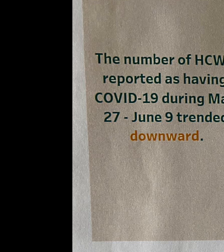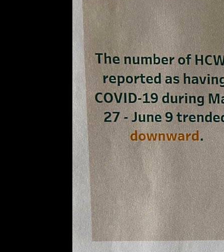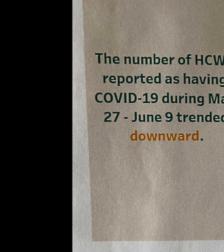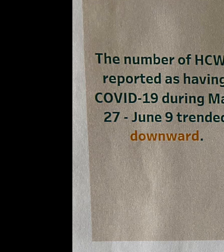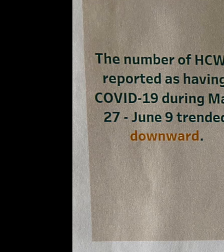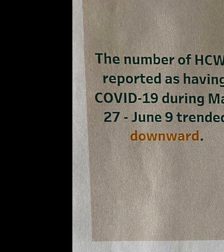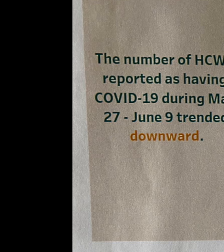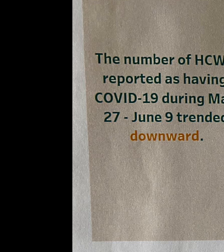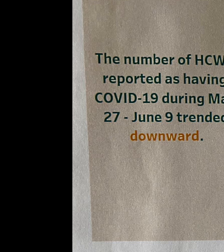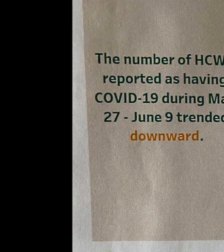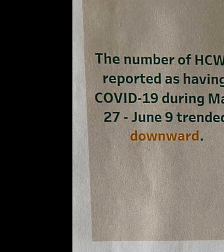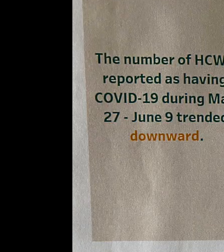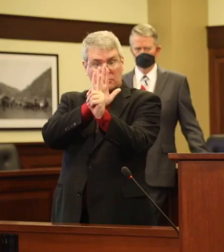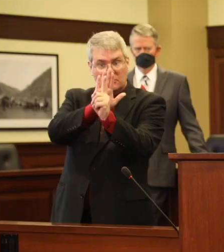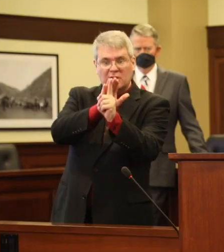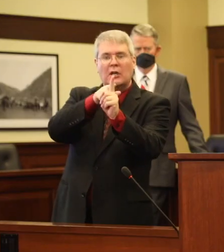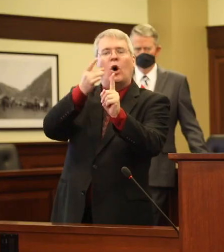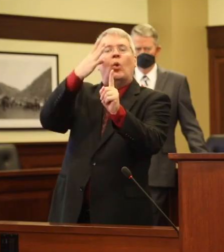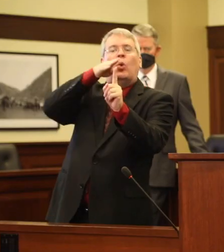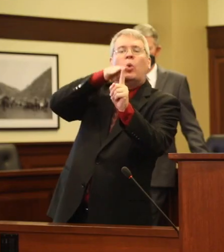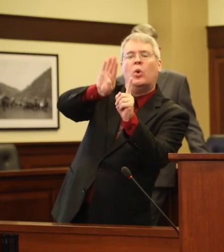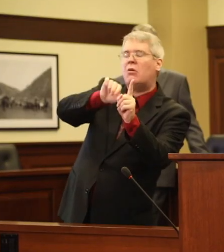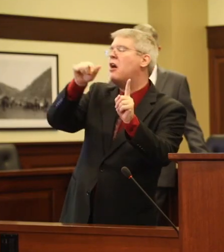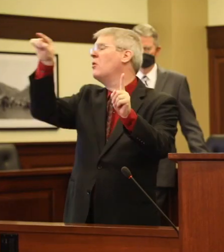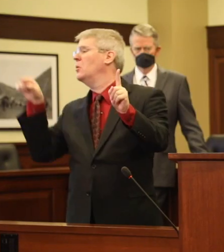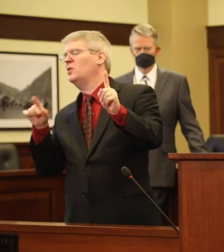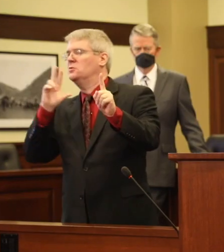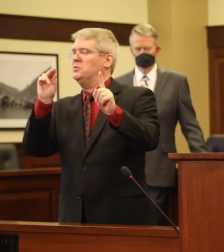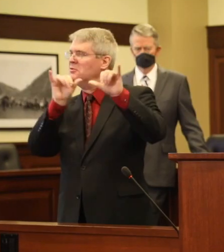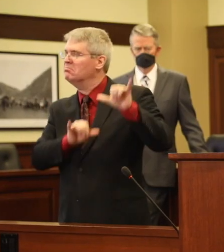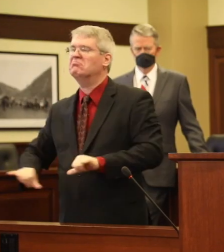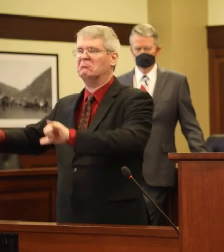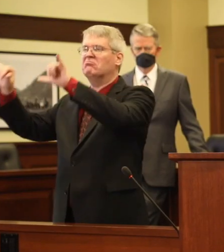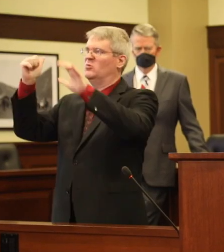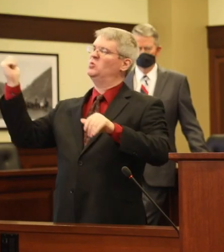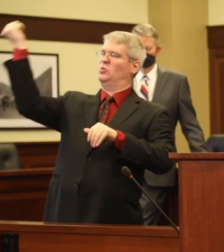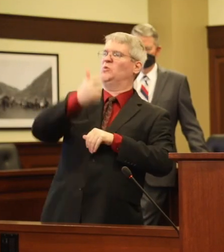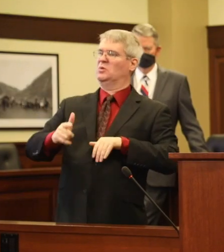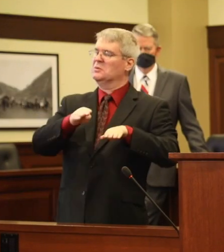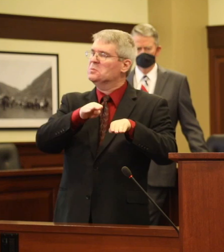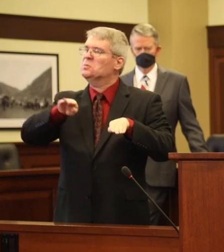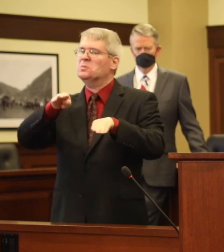what the investigators found was that these were actually healthcare workers that had actually appeared to have gotten the infection not at work but